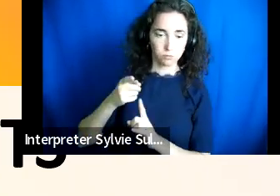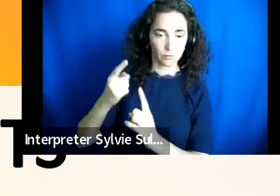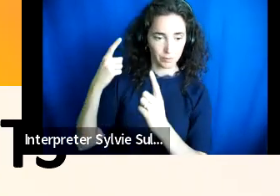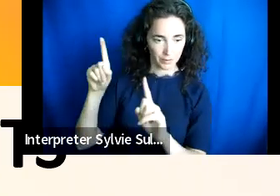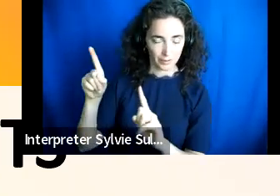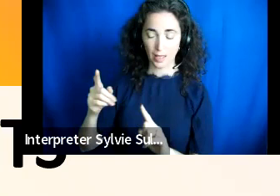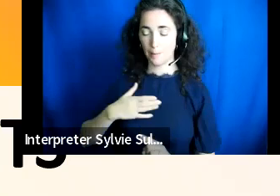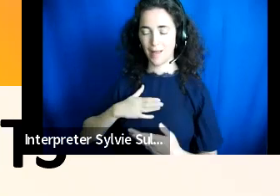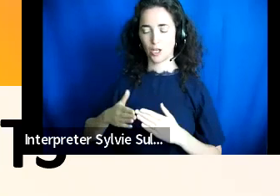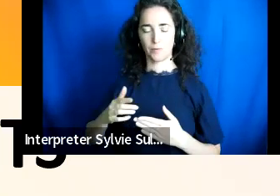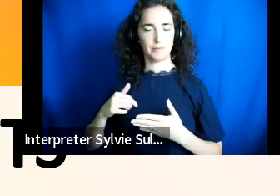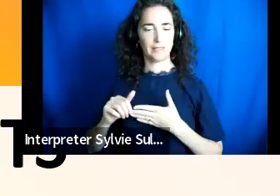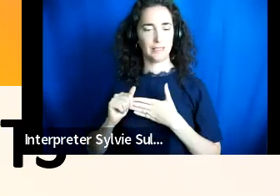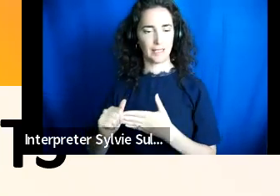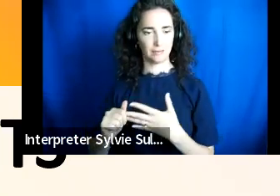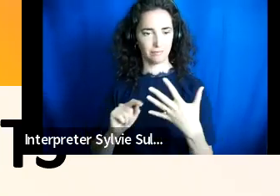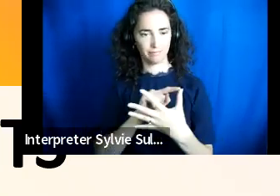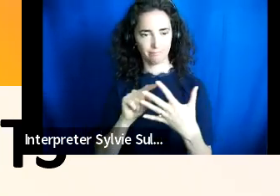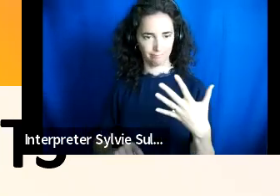And Nicole, you were going to share some information about the other.